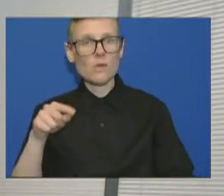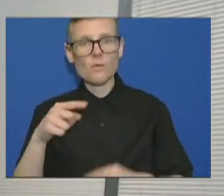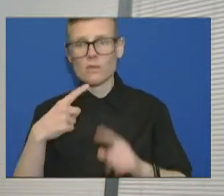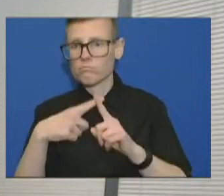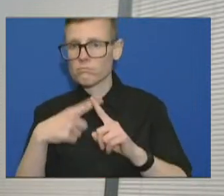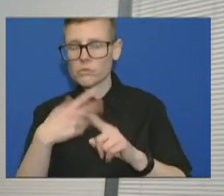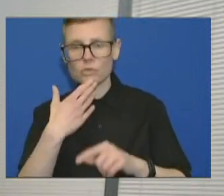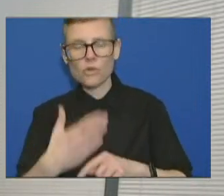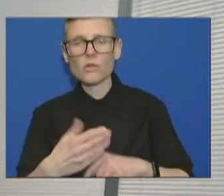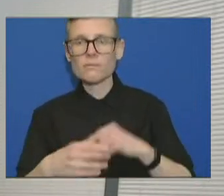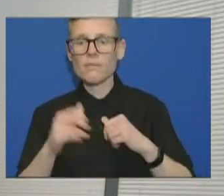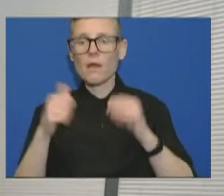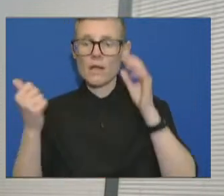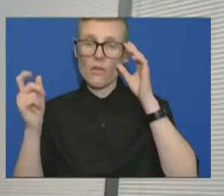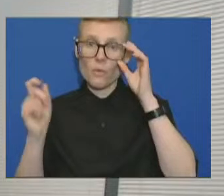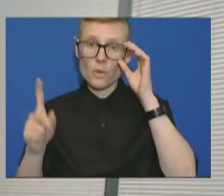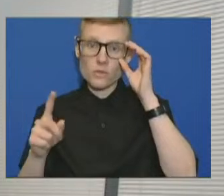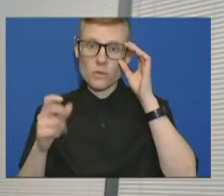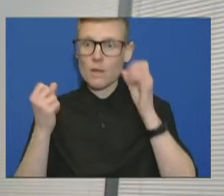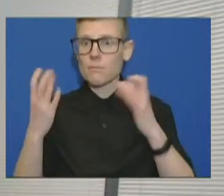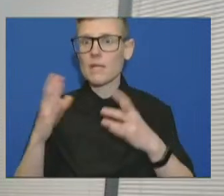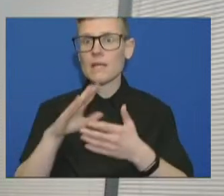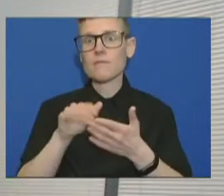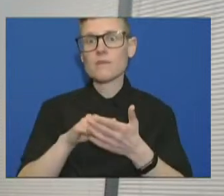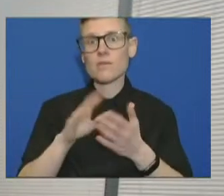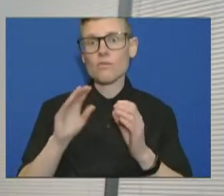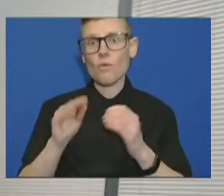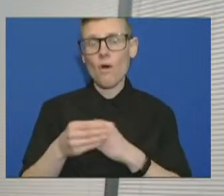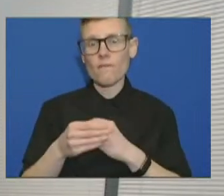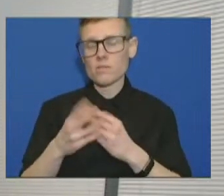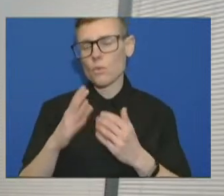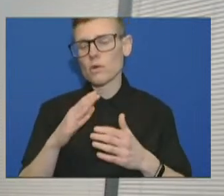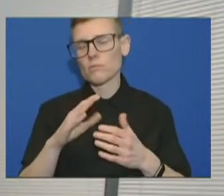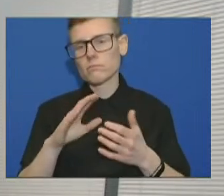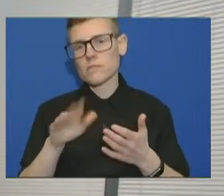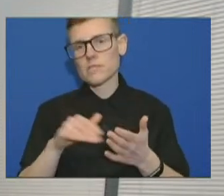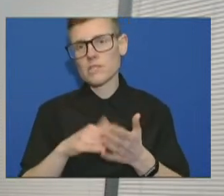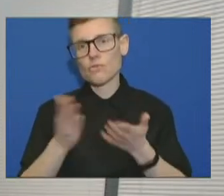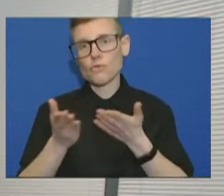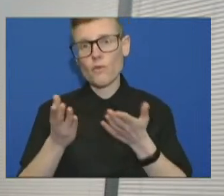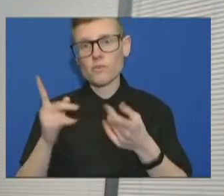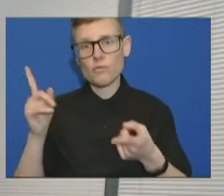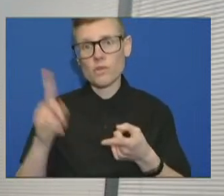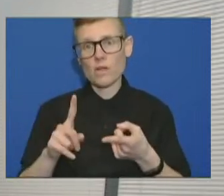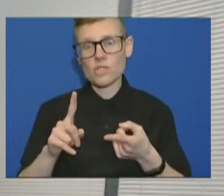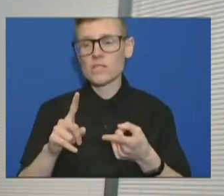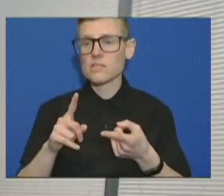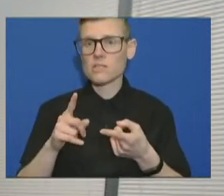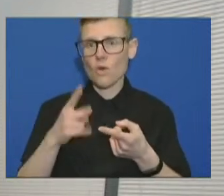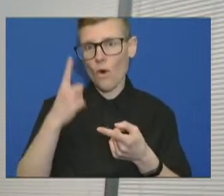that we get bargained for. So this is this is good. Another